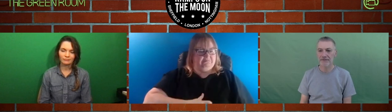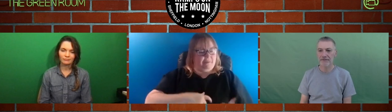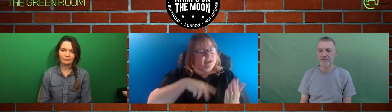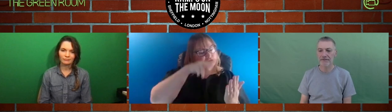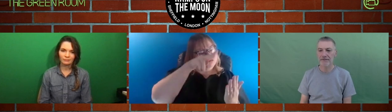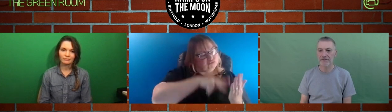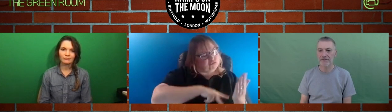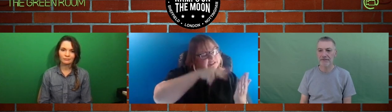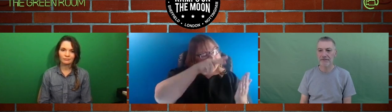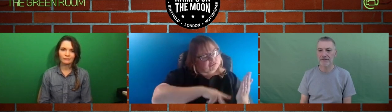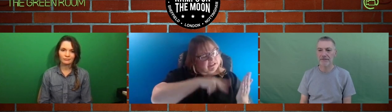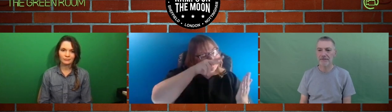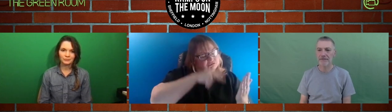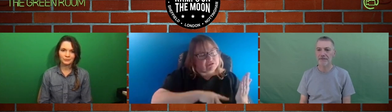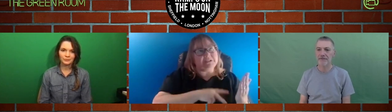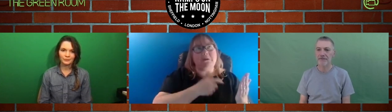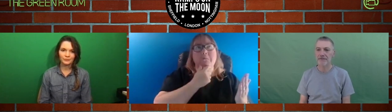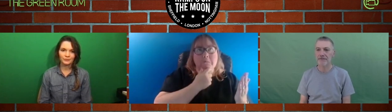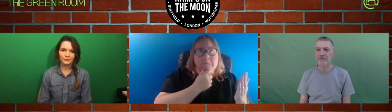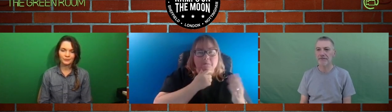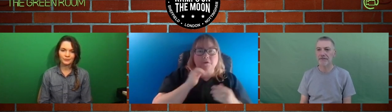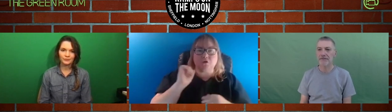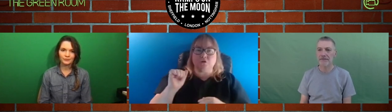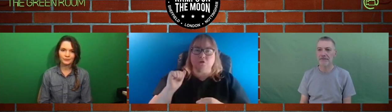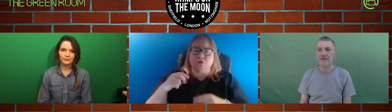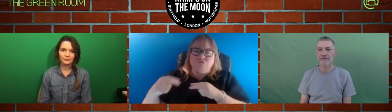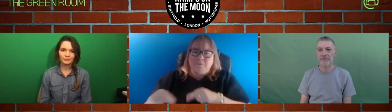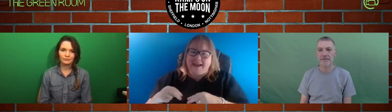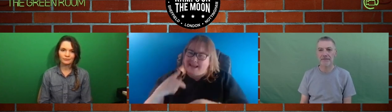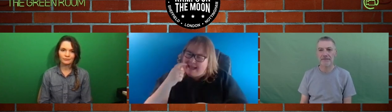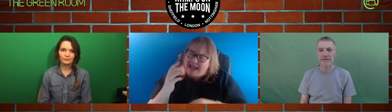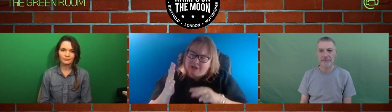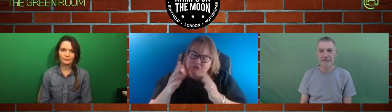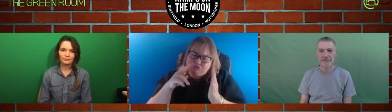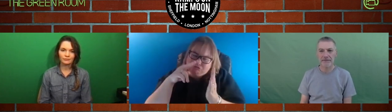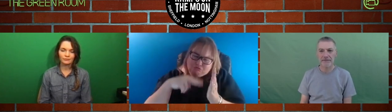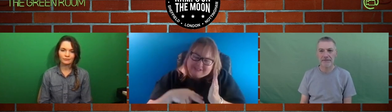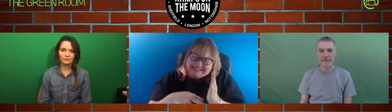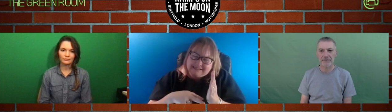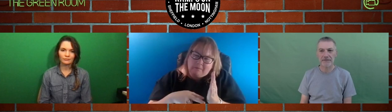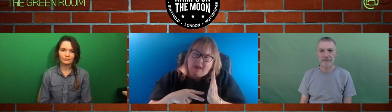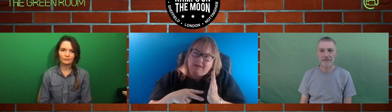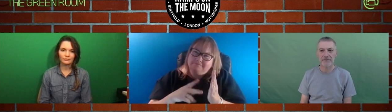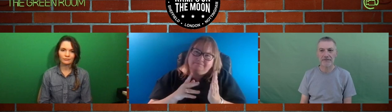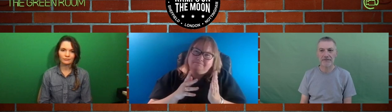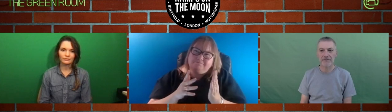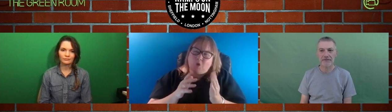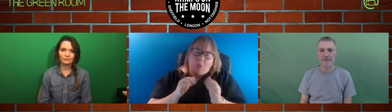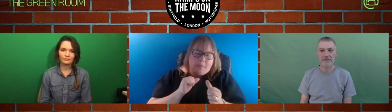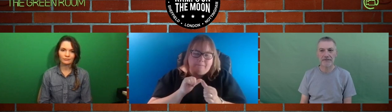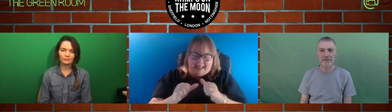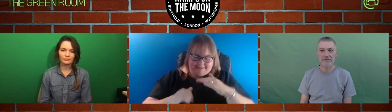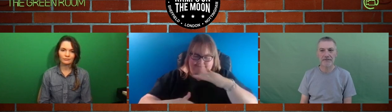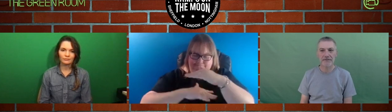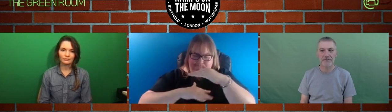learning lines, but it's not the best way to get the most information out of